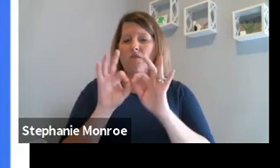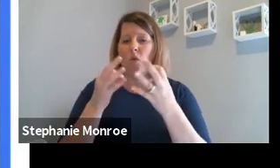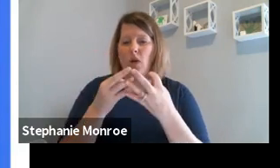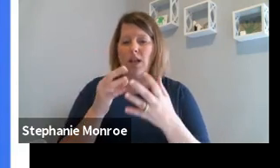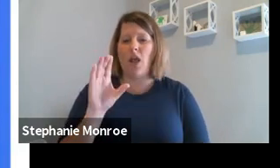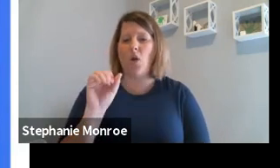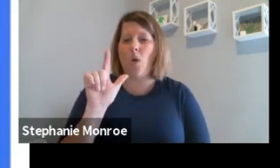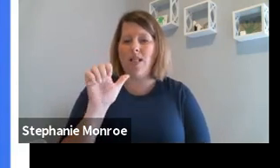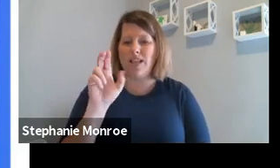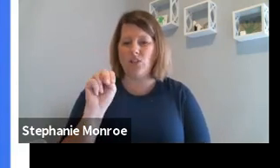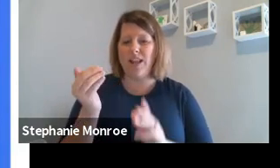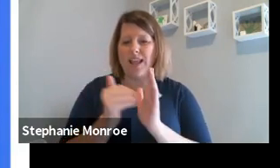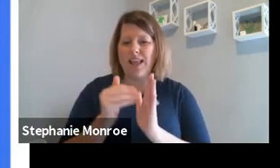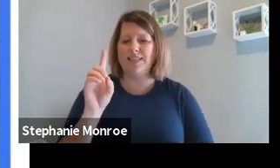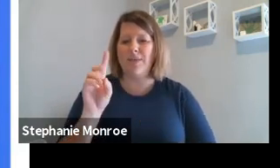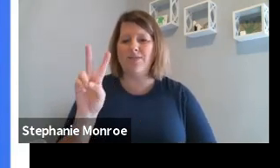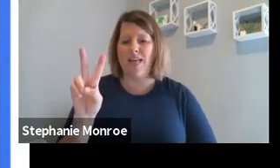The phone number is 1-800-500-119.